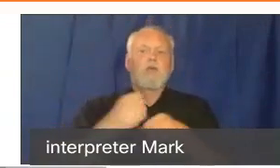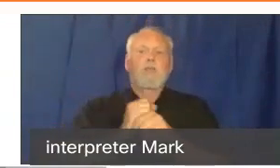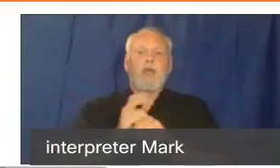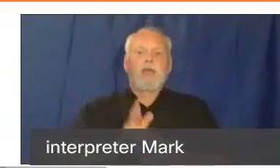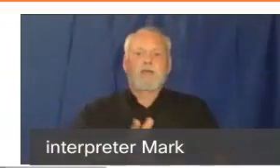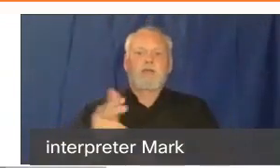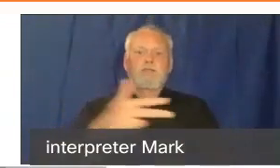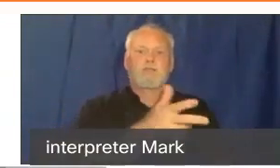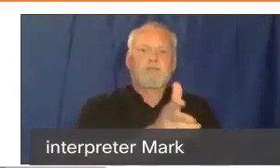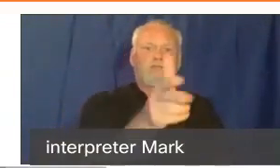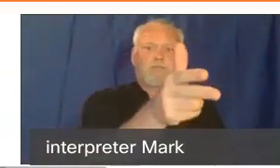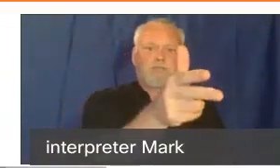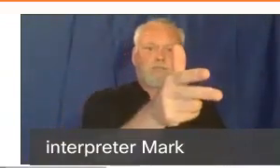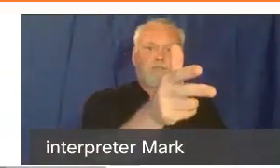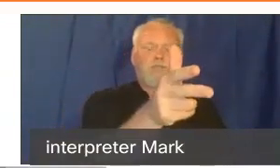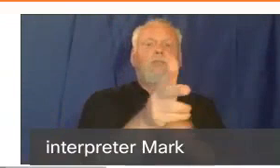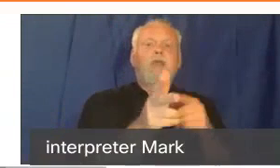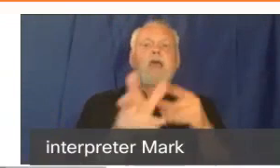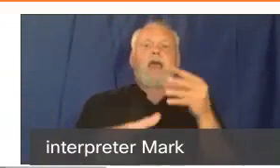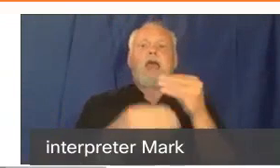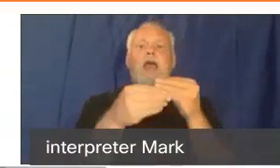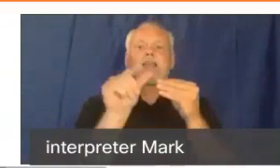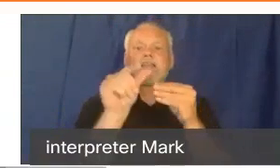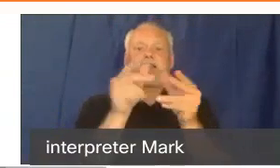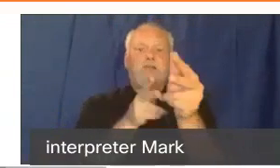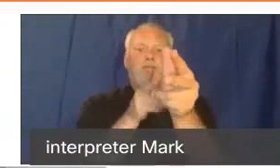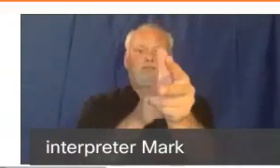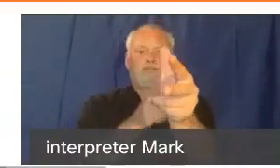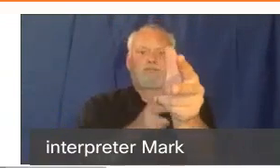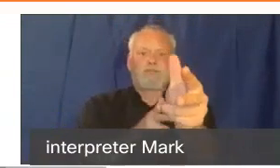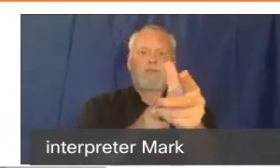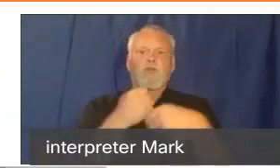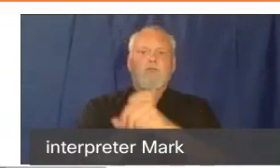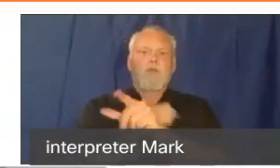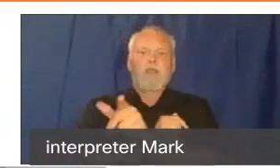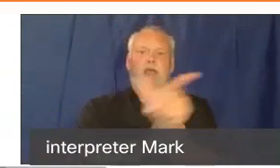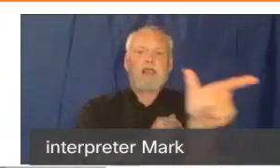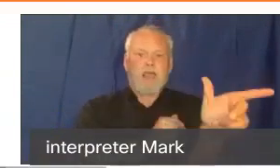It adds a little cueing space for vehicles to make that left turn and then we can.